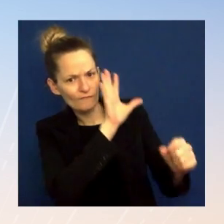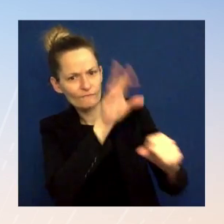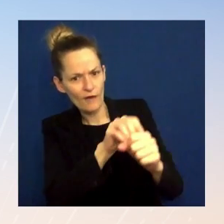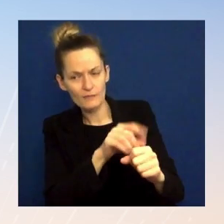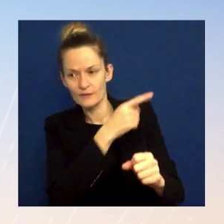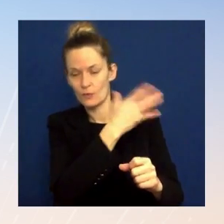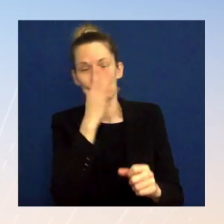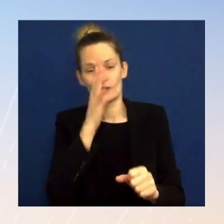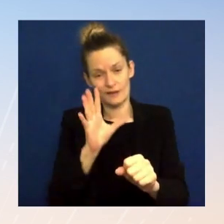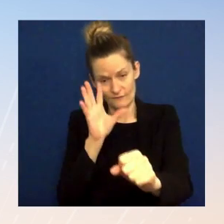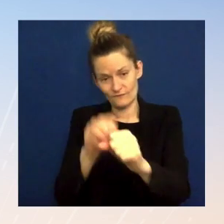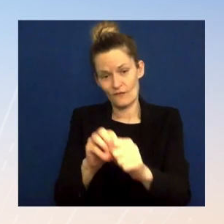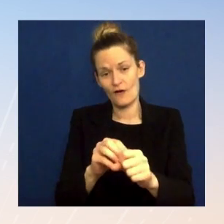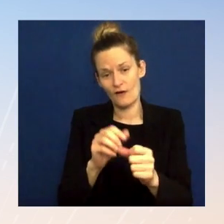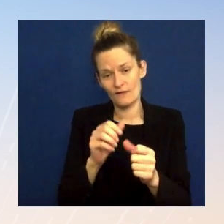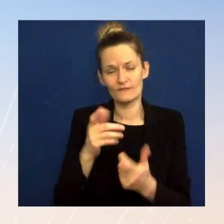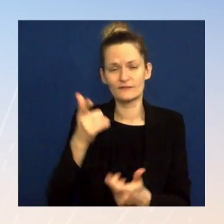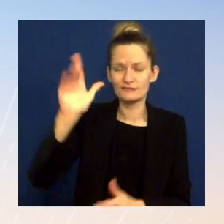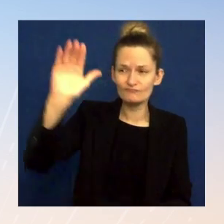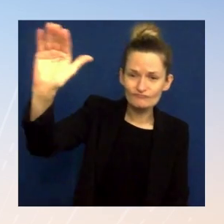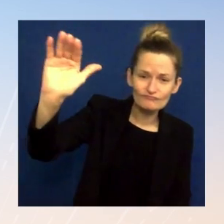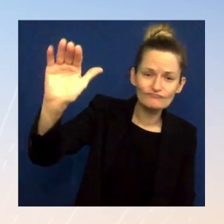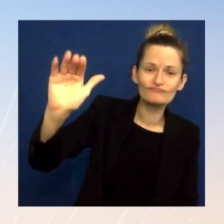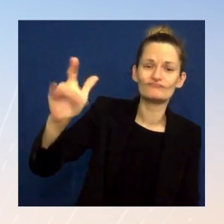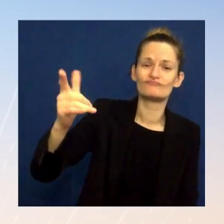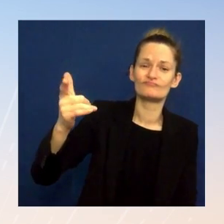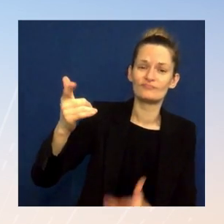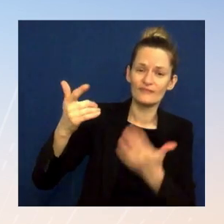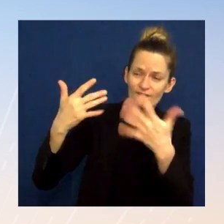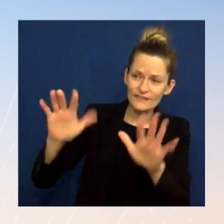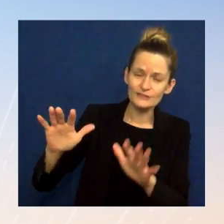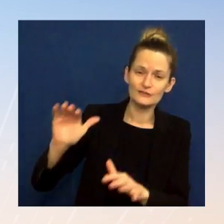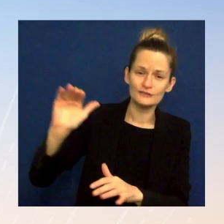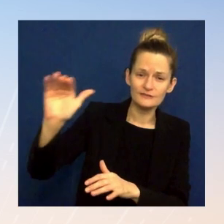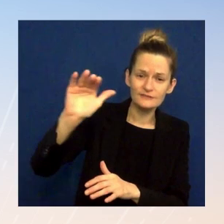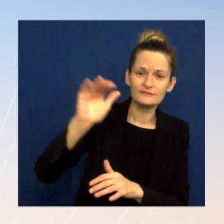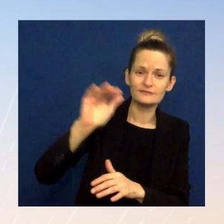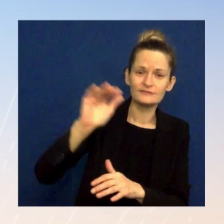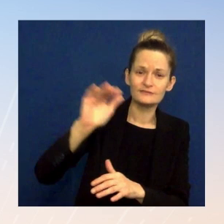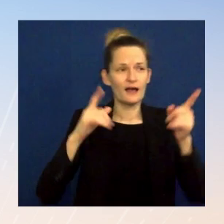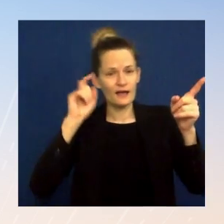at a range of levels throughout government. But certainly, the supply and -- and OPEC